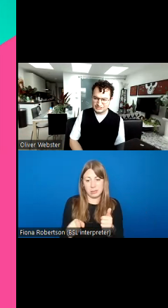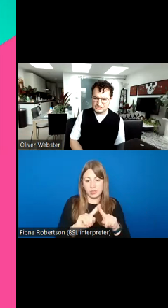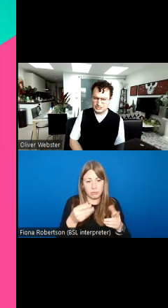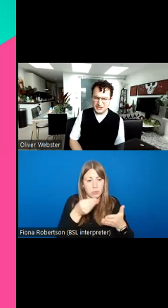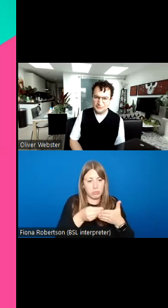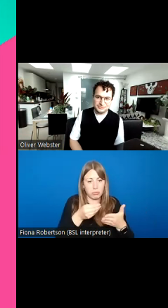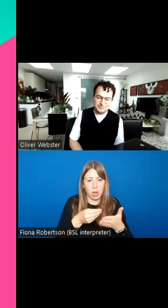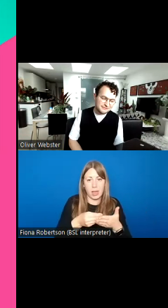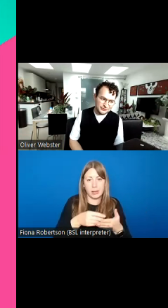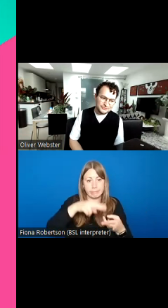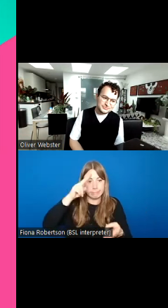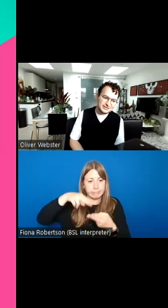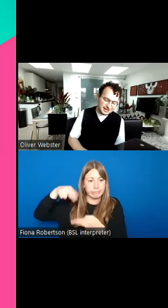so you do get what you pay for.